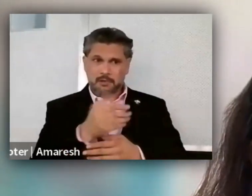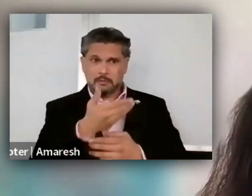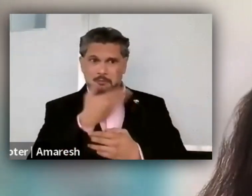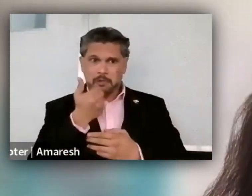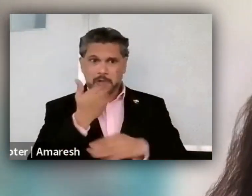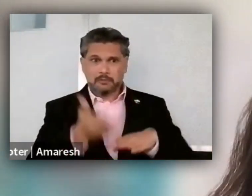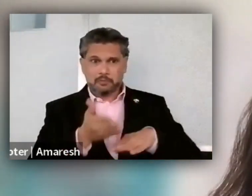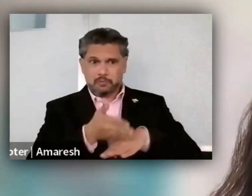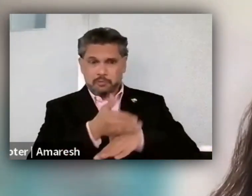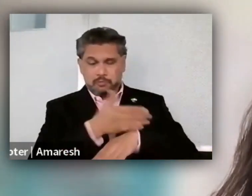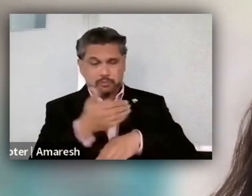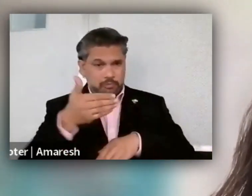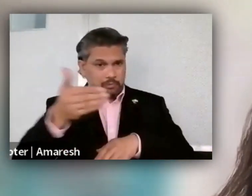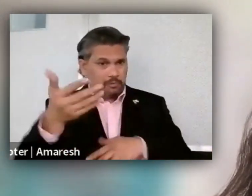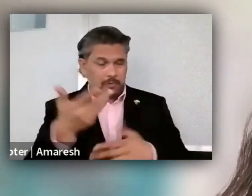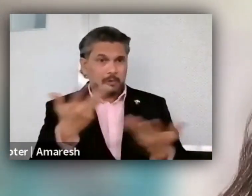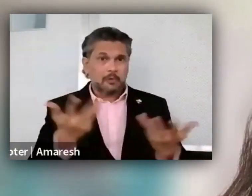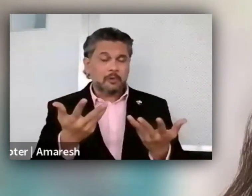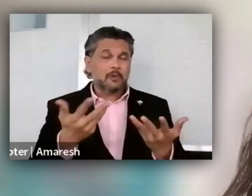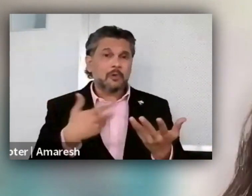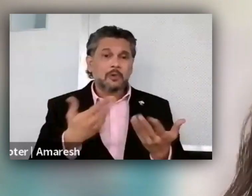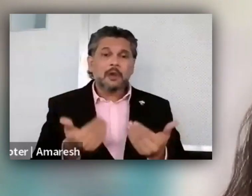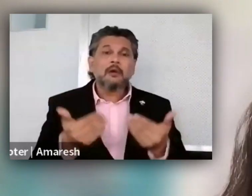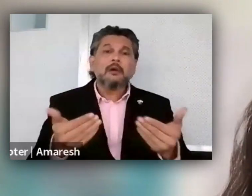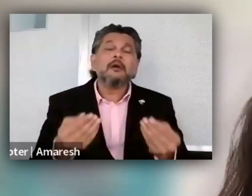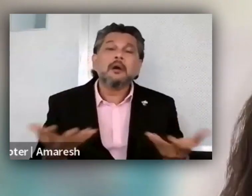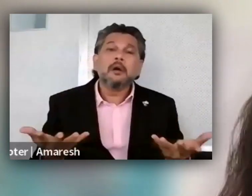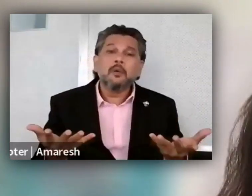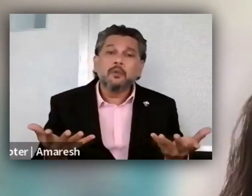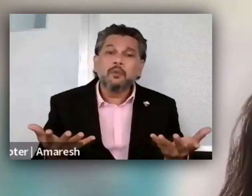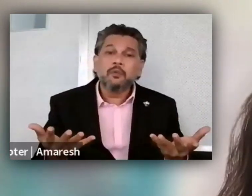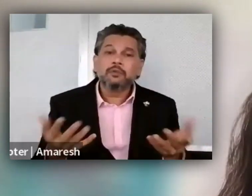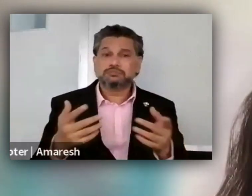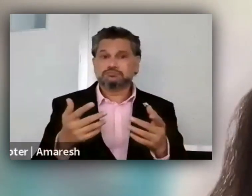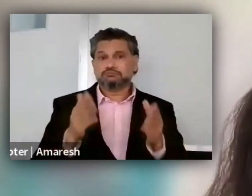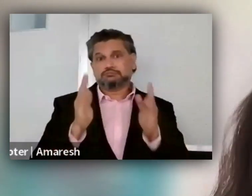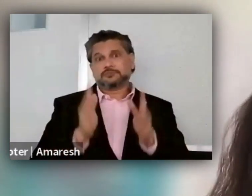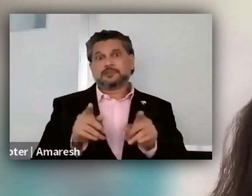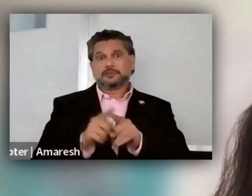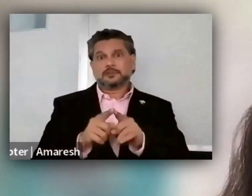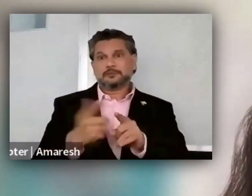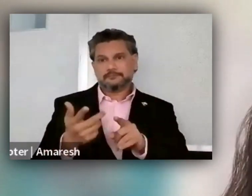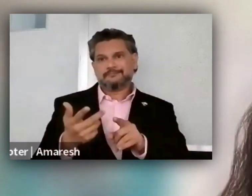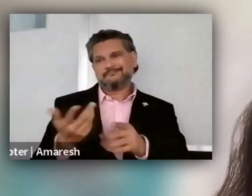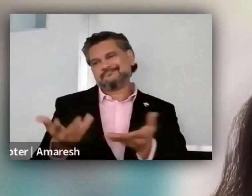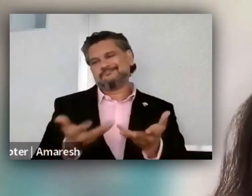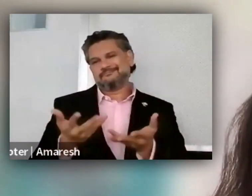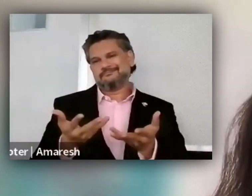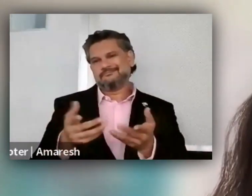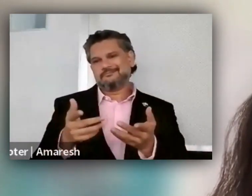So that is sort of what my question to everyone is, is like, how do we go about ensuring that